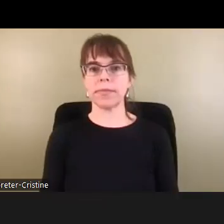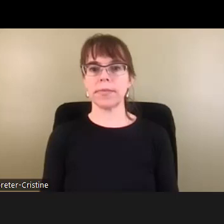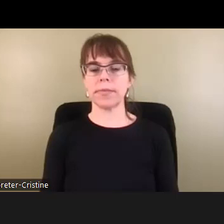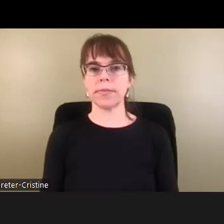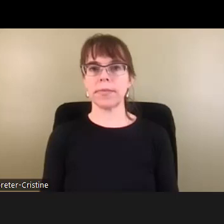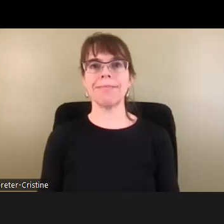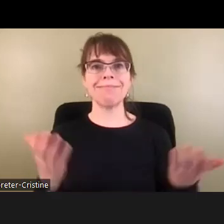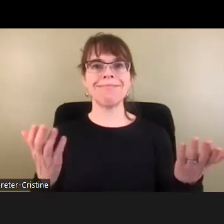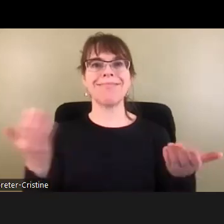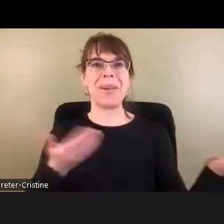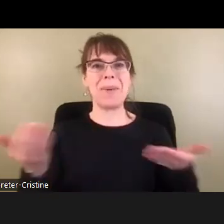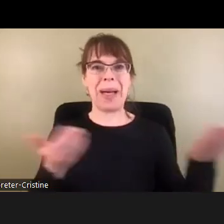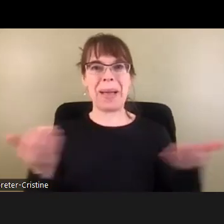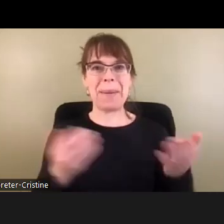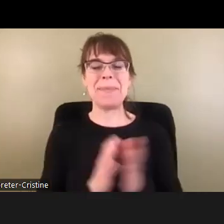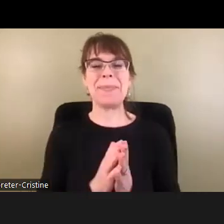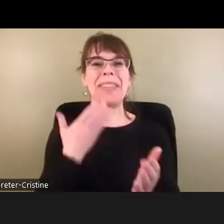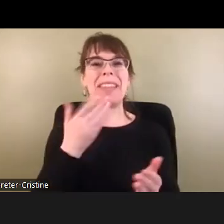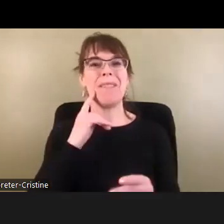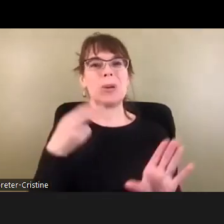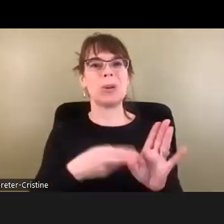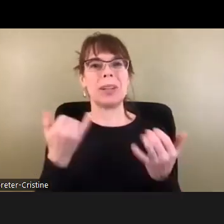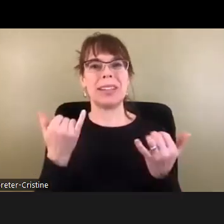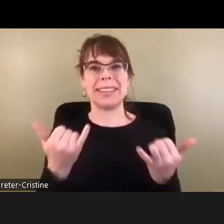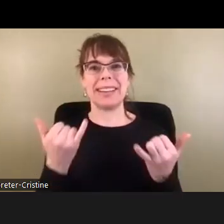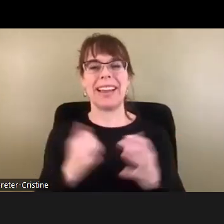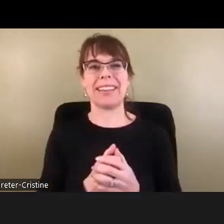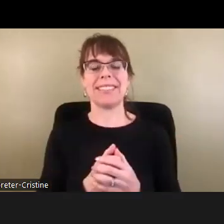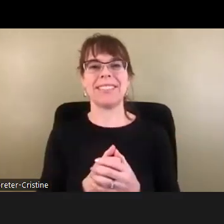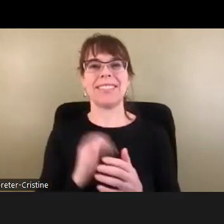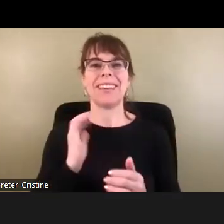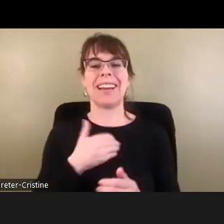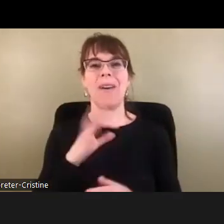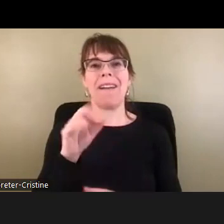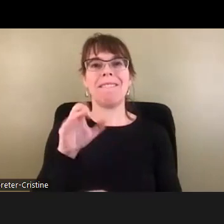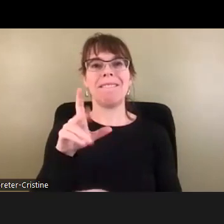Welcome everyone! Thanks for joining us today at our Facts and Snacks Webinar for February.